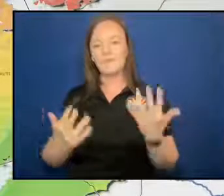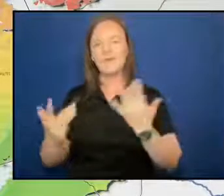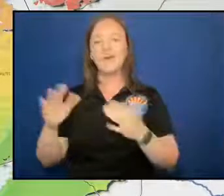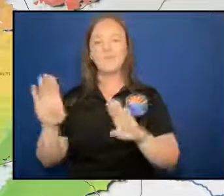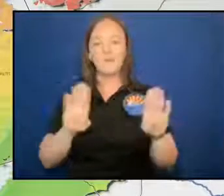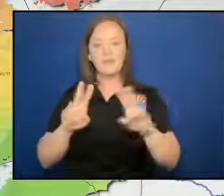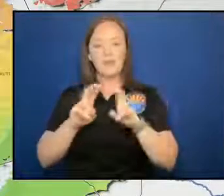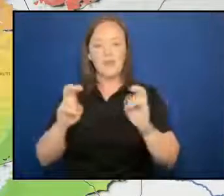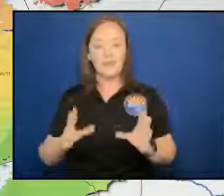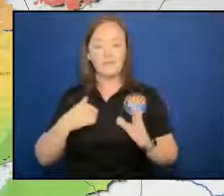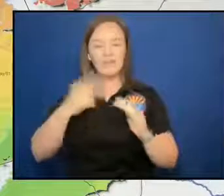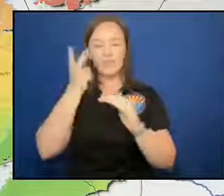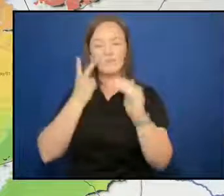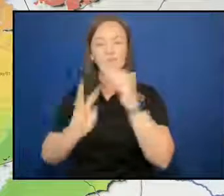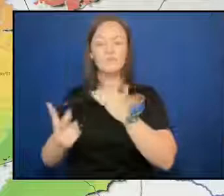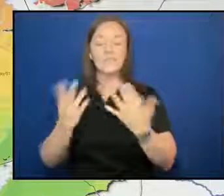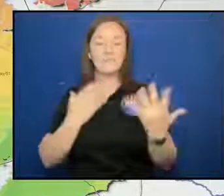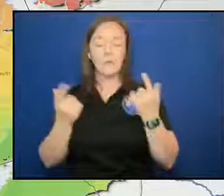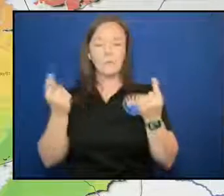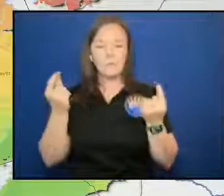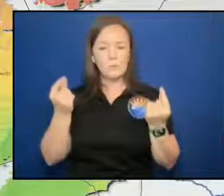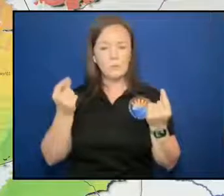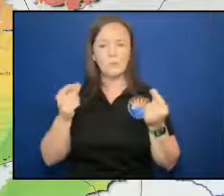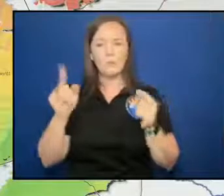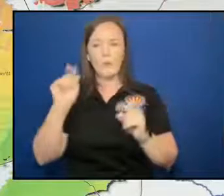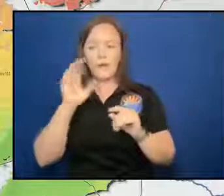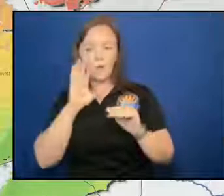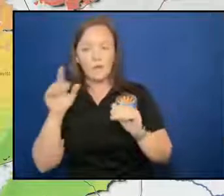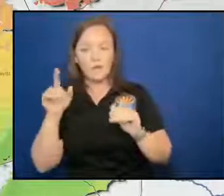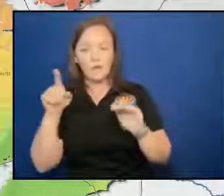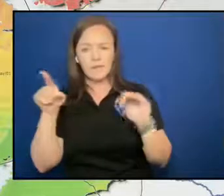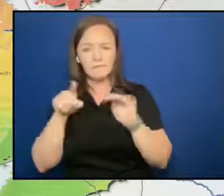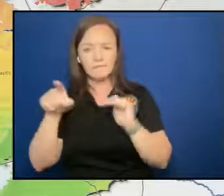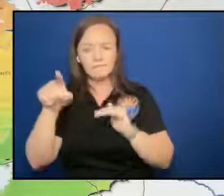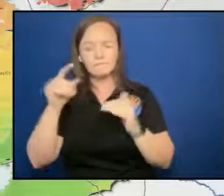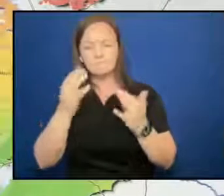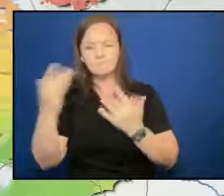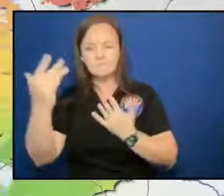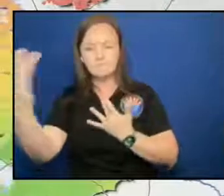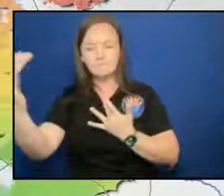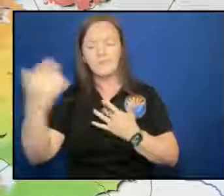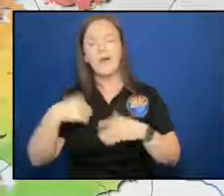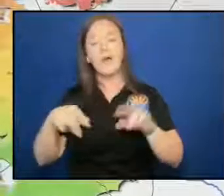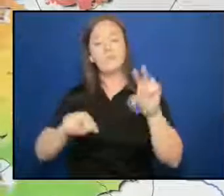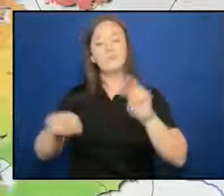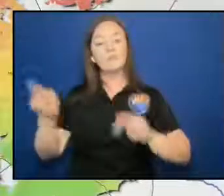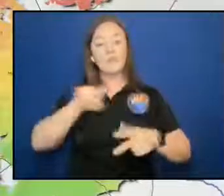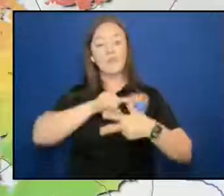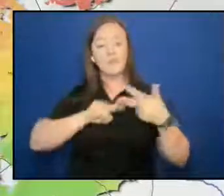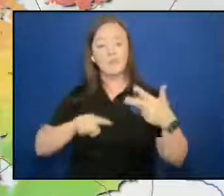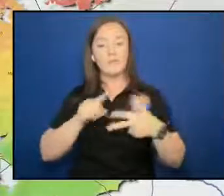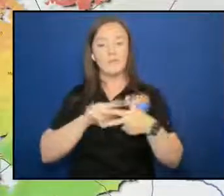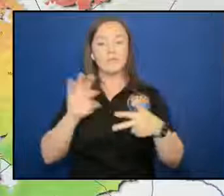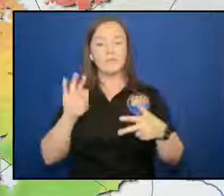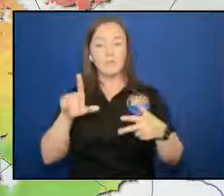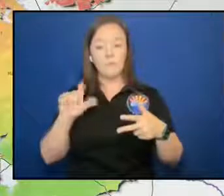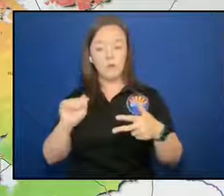WE WILL BE LOOKING AT OVER THE NEXT FEW DAYS. THIS IS ANOTHER PRECIPITATION FORECAST AND THE AMOUNT